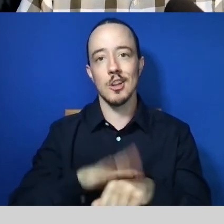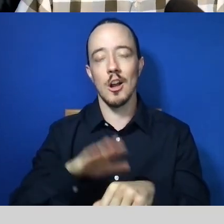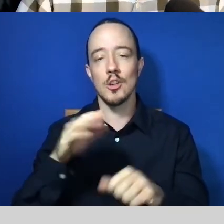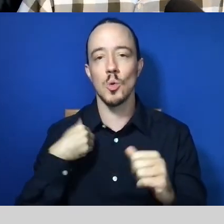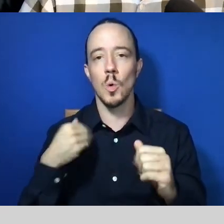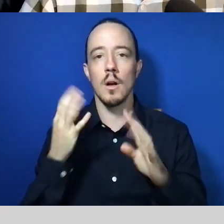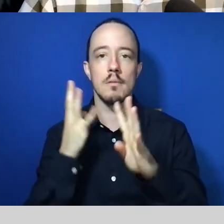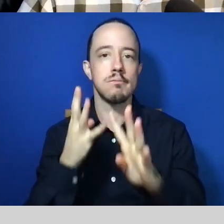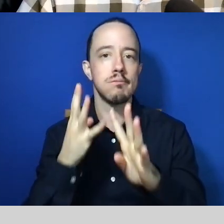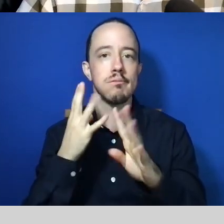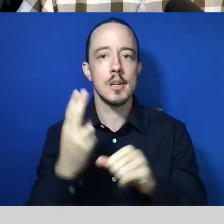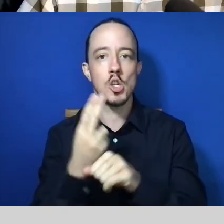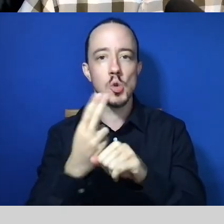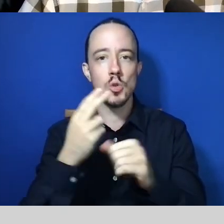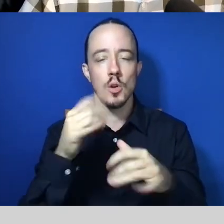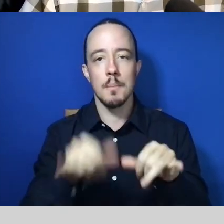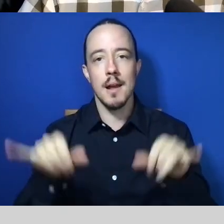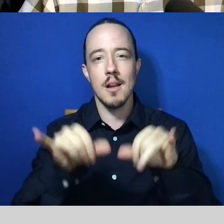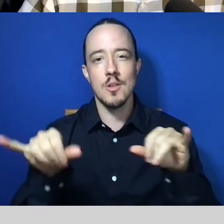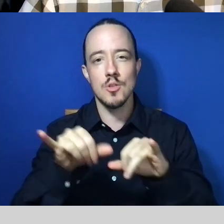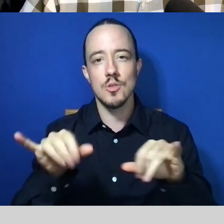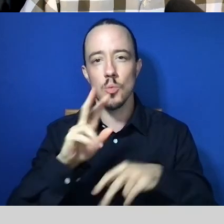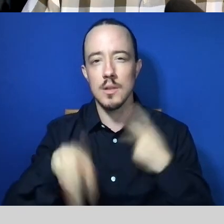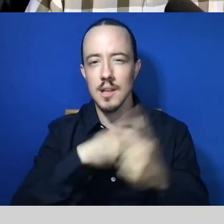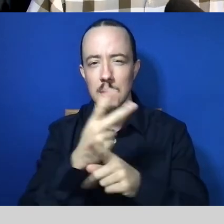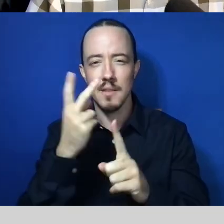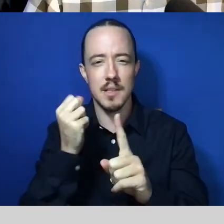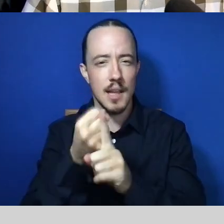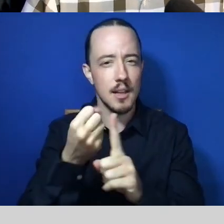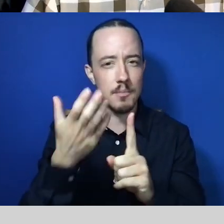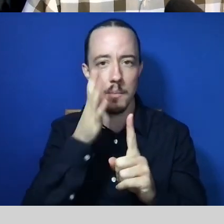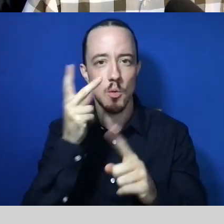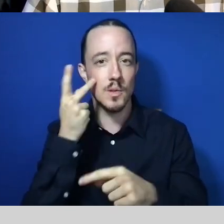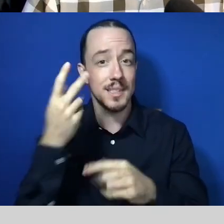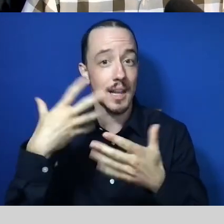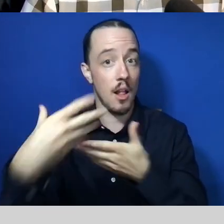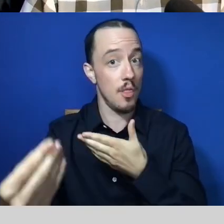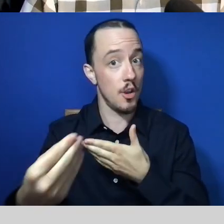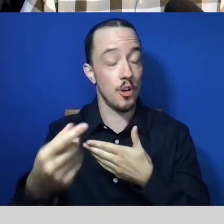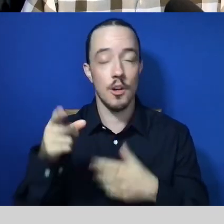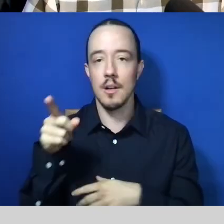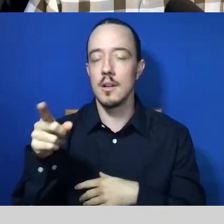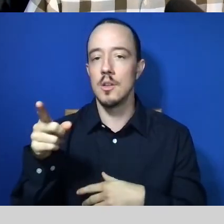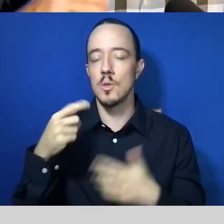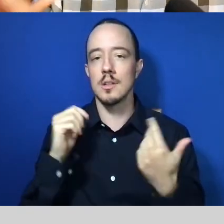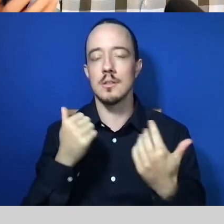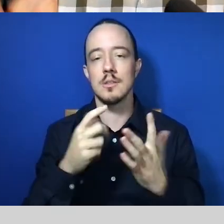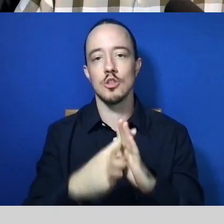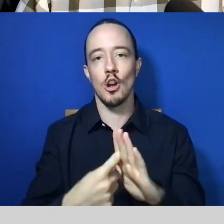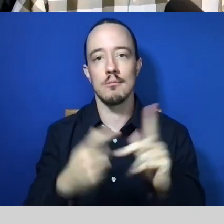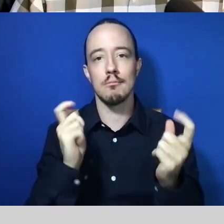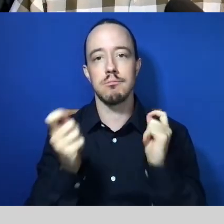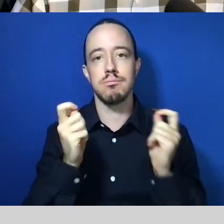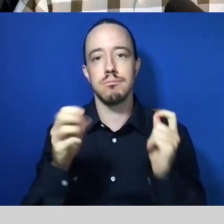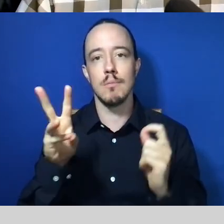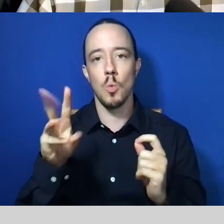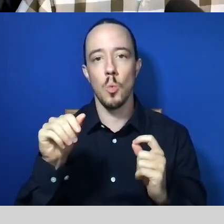what kind of things you'll look at attacks you may see in the wild, you can start, you know, tweaking your web application firewall to have additional rules.